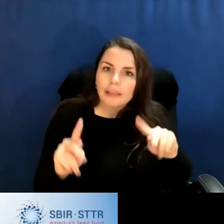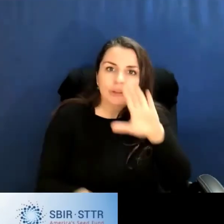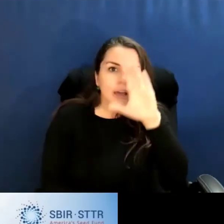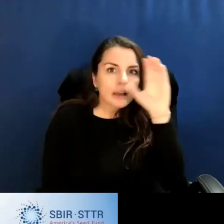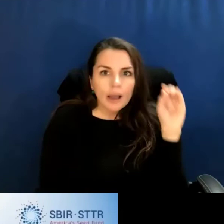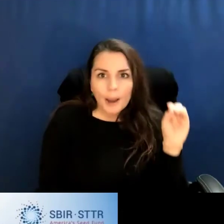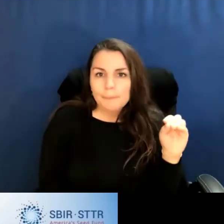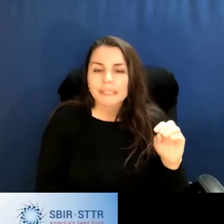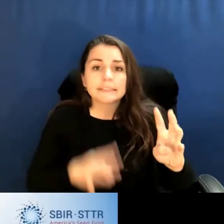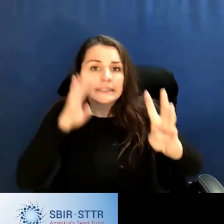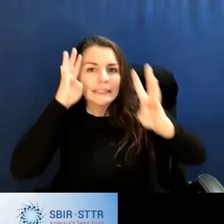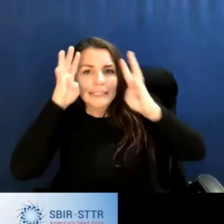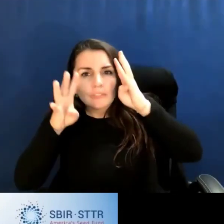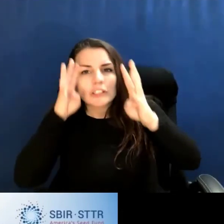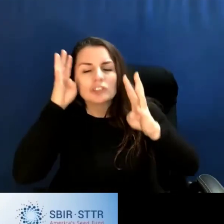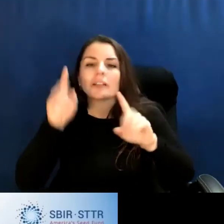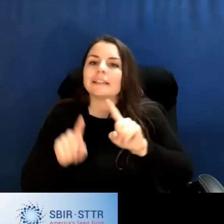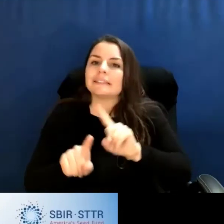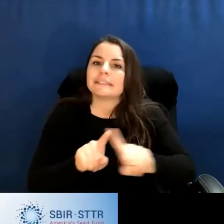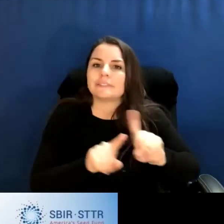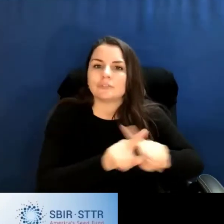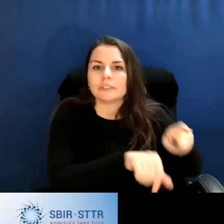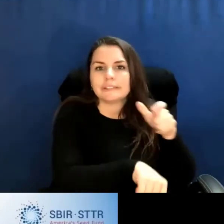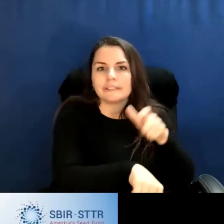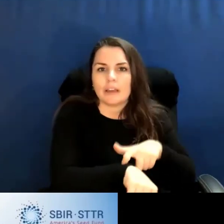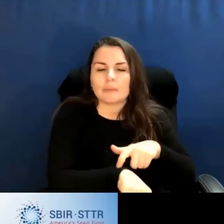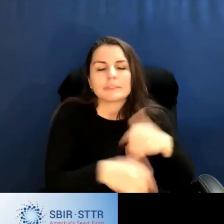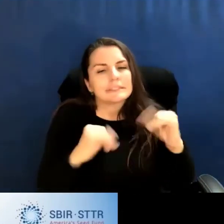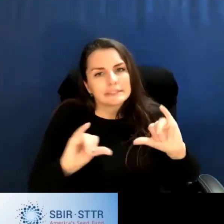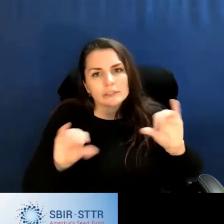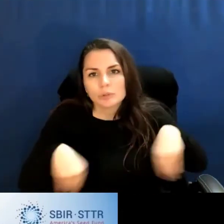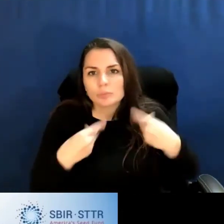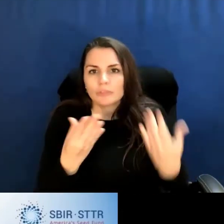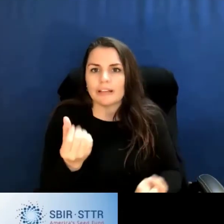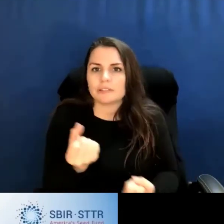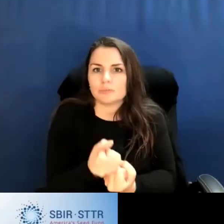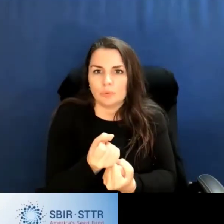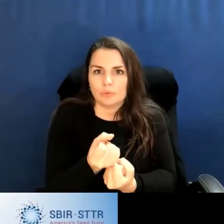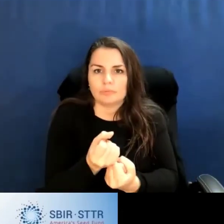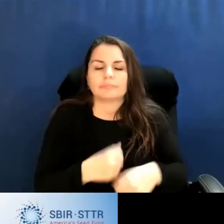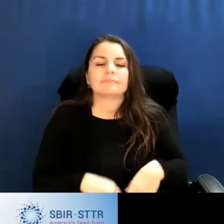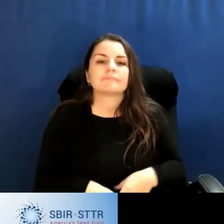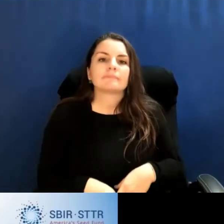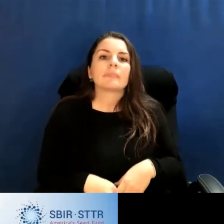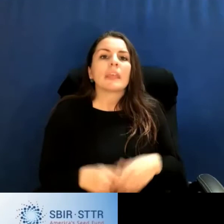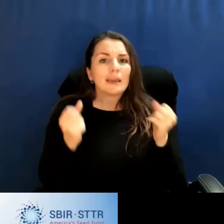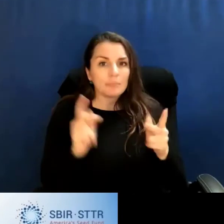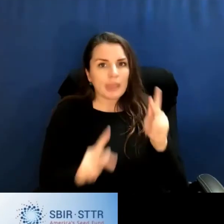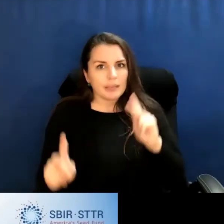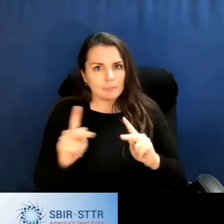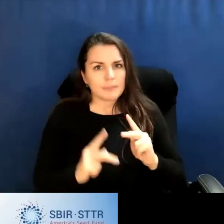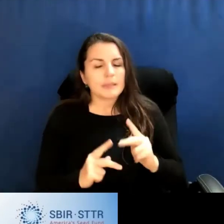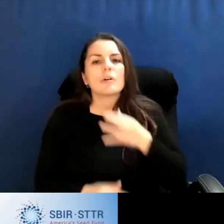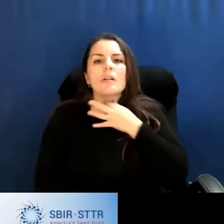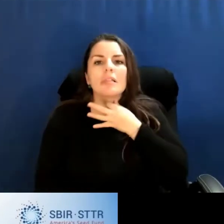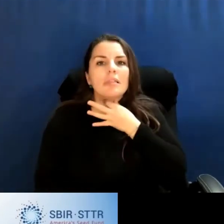at different stages to get the support that they need. We get a lot of questions around the budget guidelines, as well,